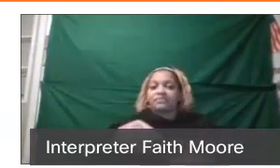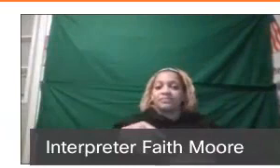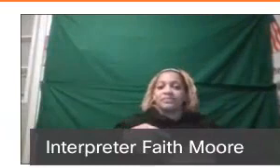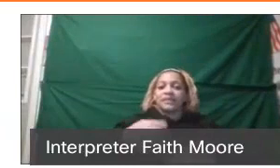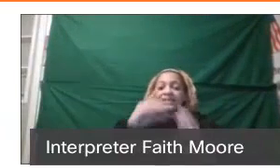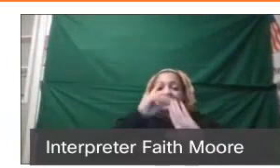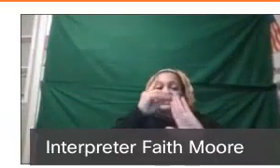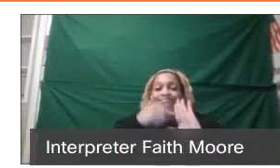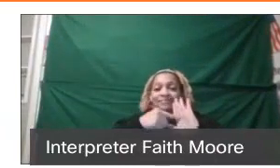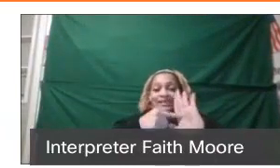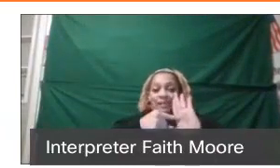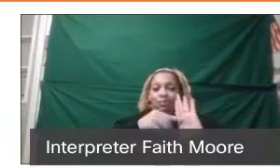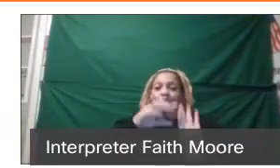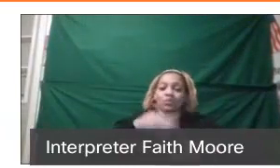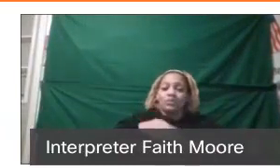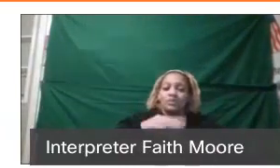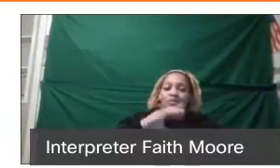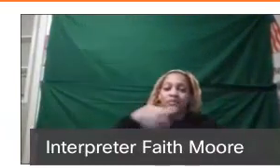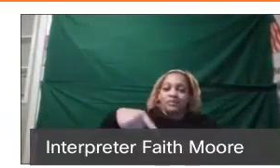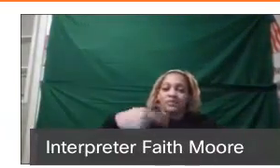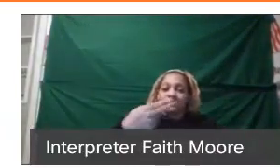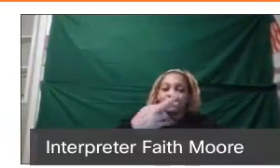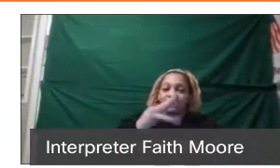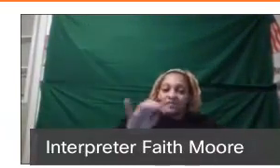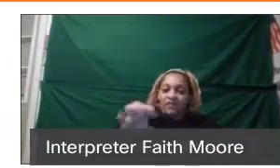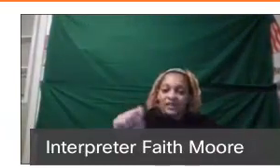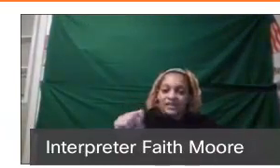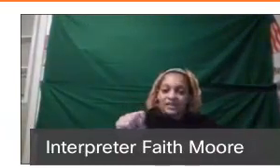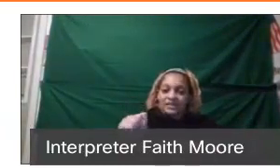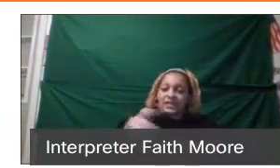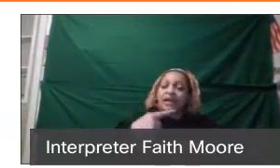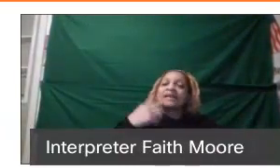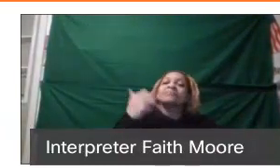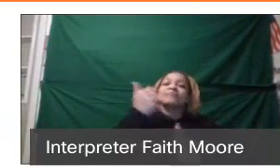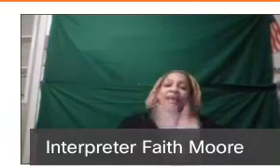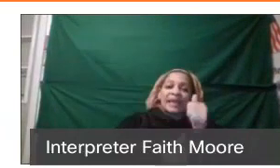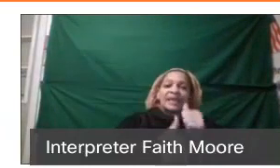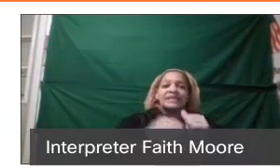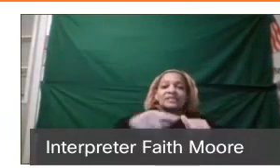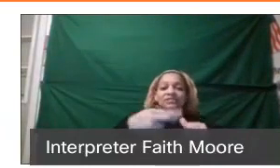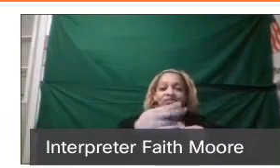That shows, you know, for each phase of the signal, you know, who's.